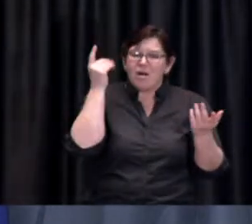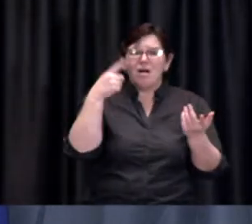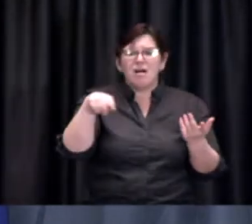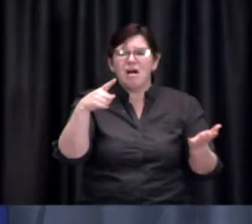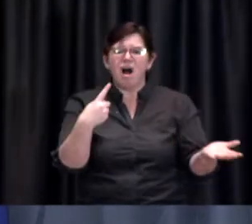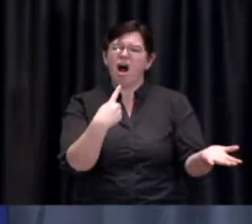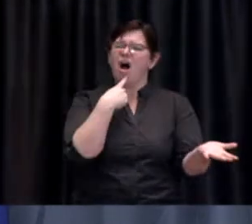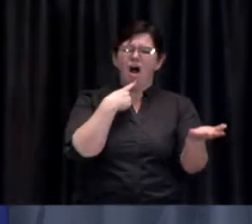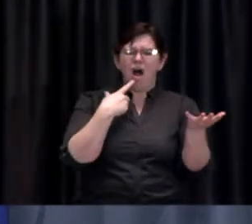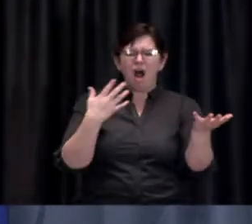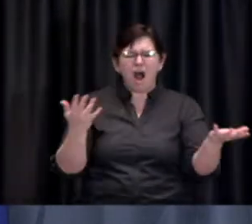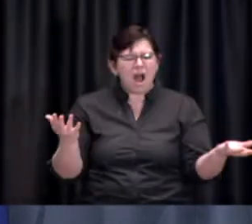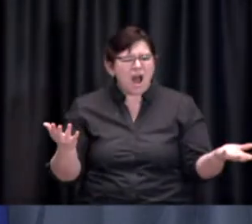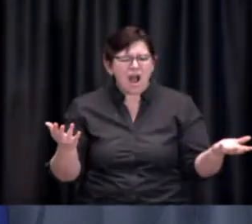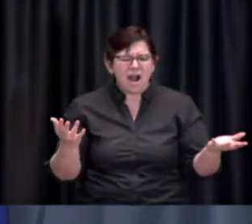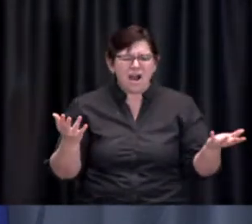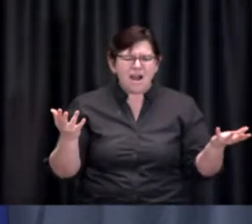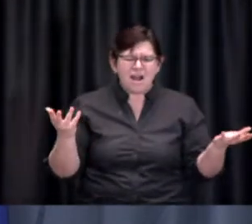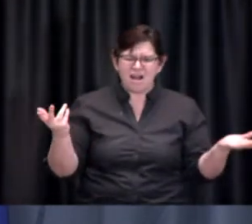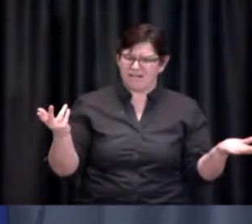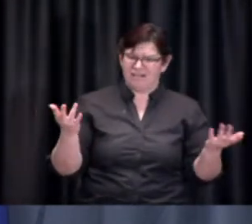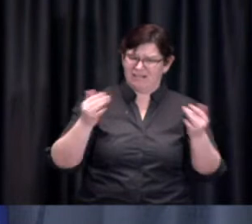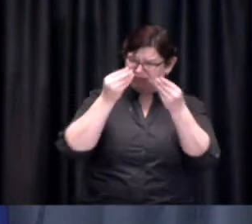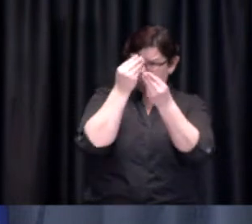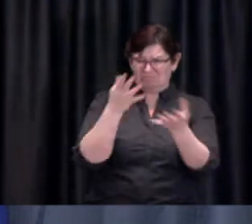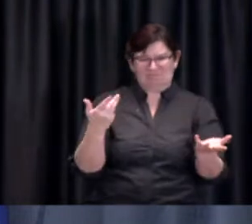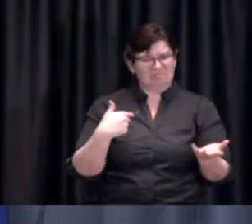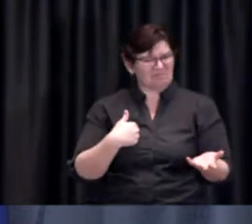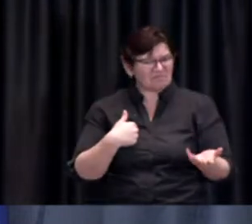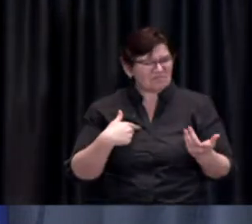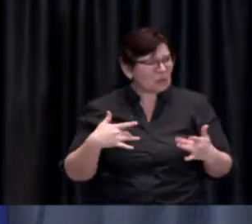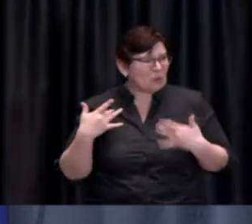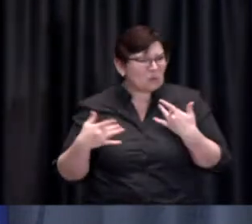more pleasant to deliver it than it is to receive it but today's announcement includes festivals